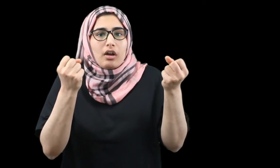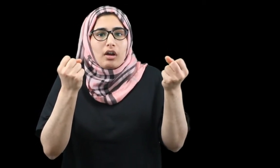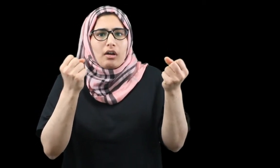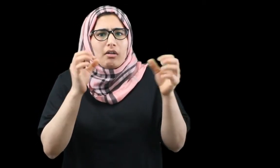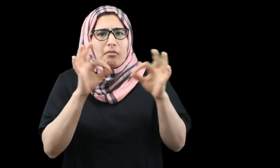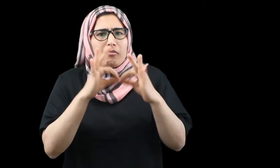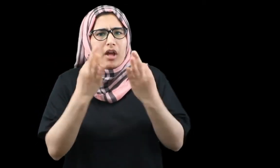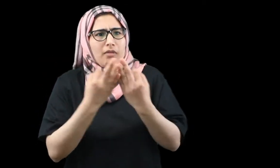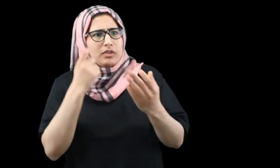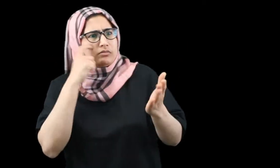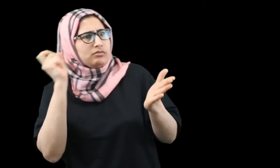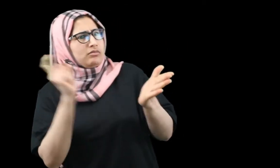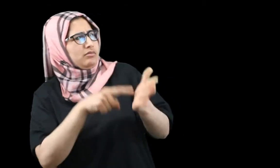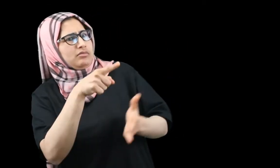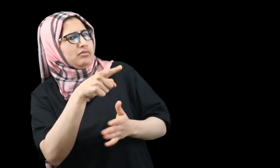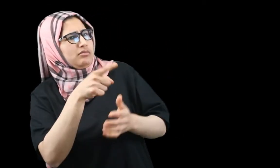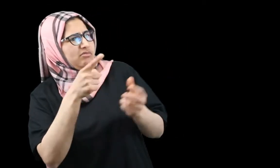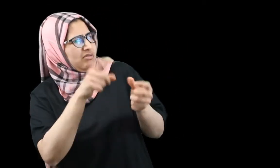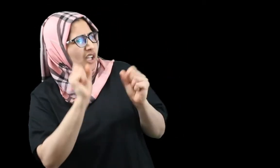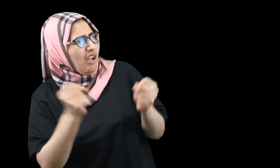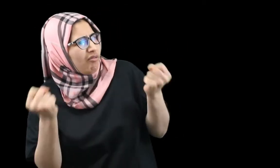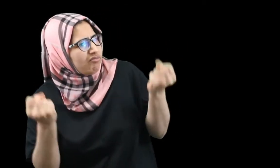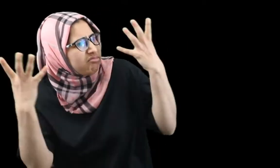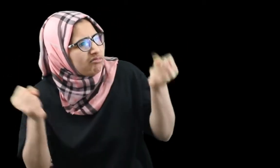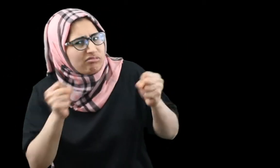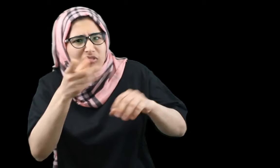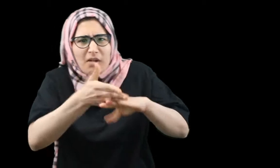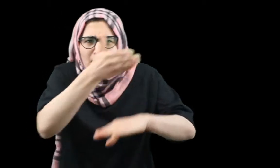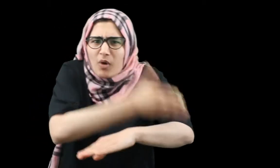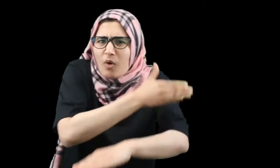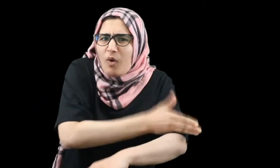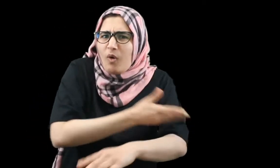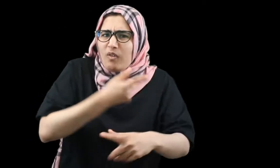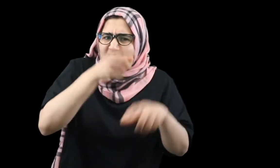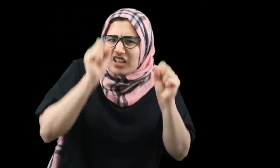They realized then that I was capable of communicating, doing things myself.